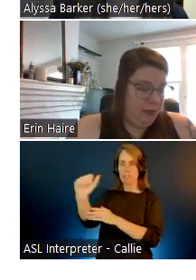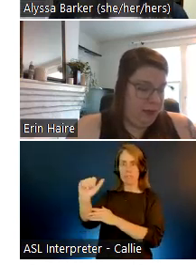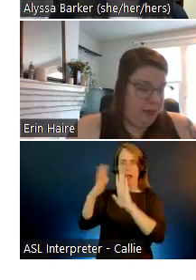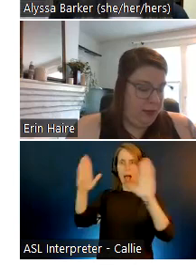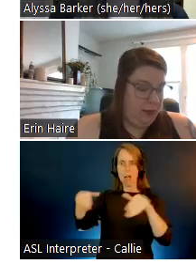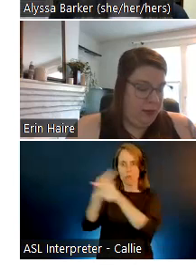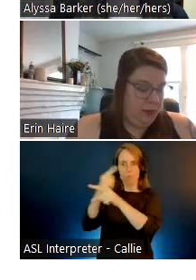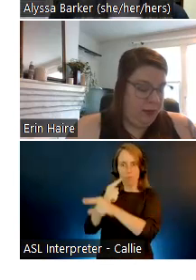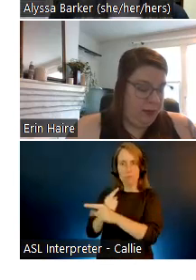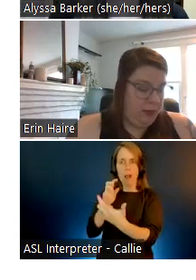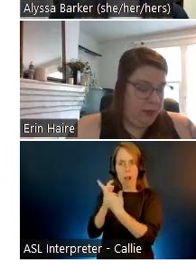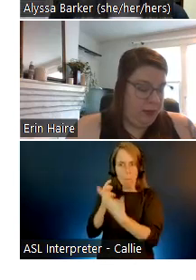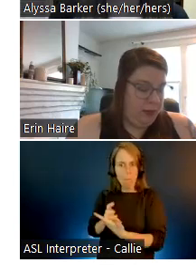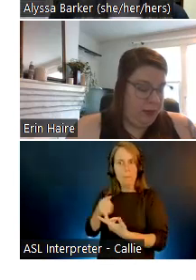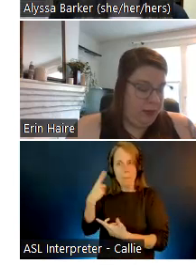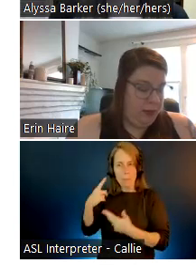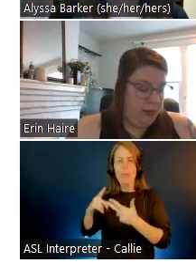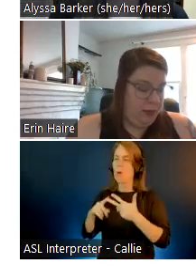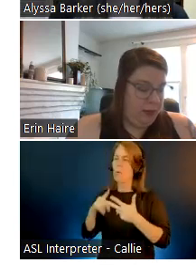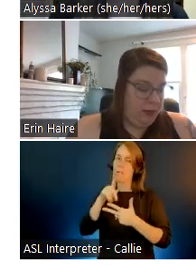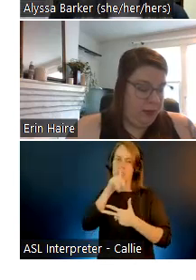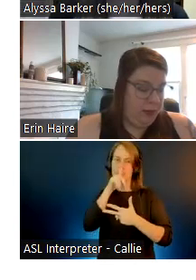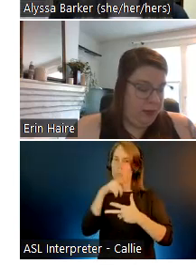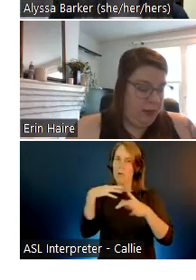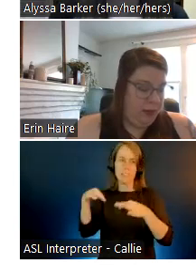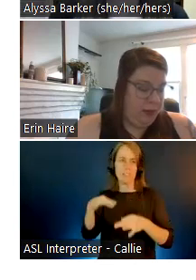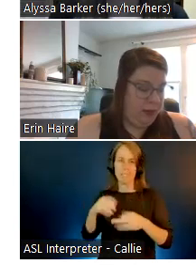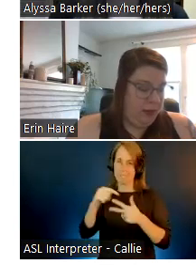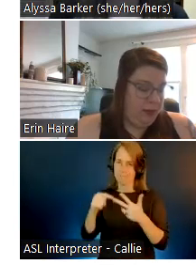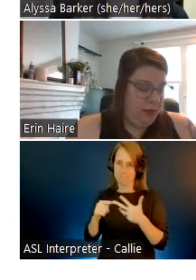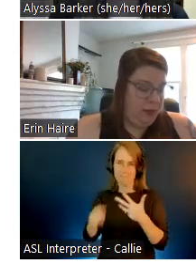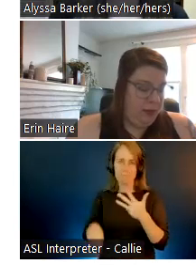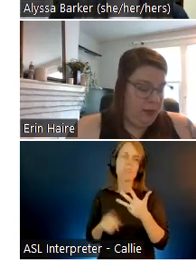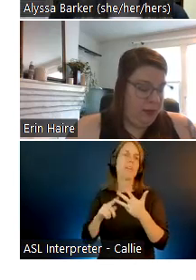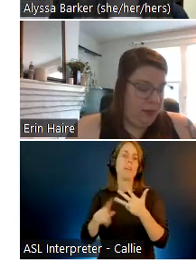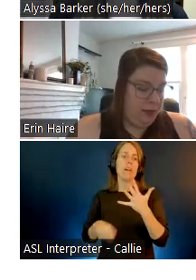public housing section 8 things like that we're not going to talk about what those regulations say